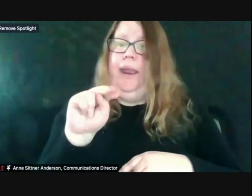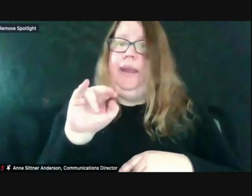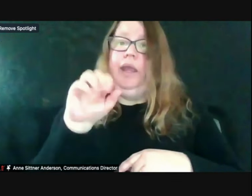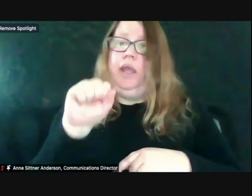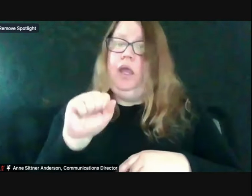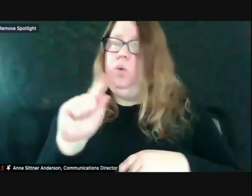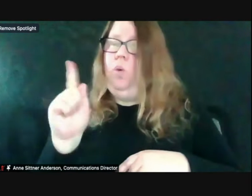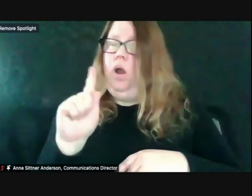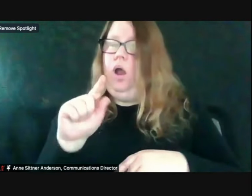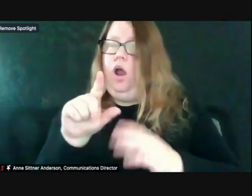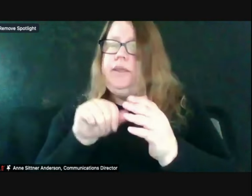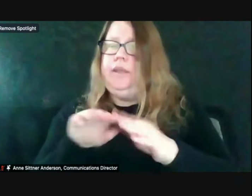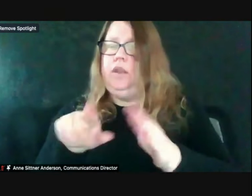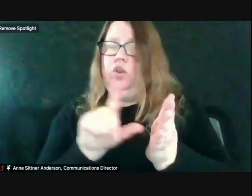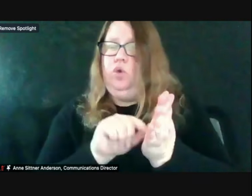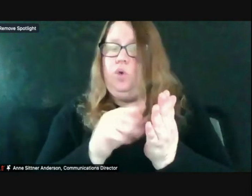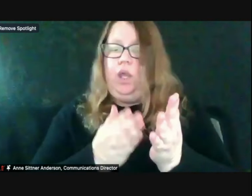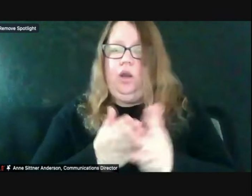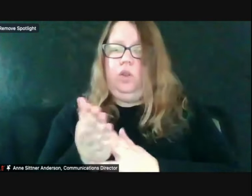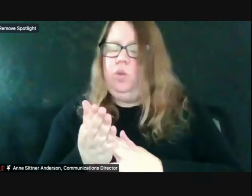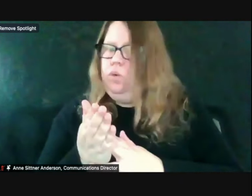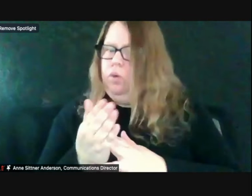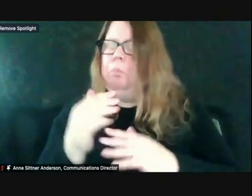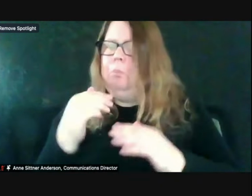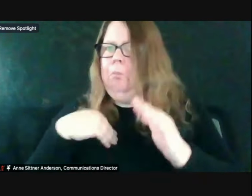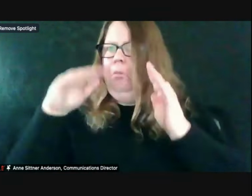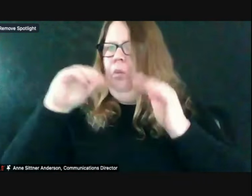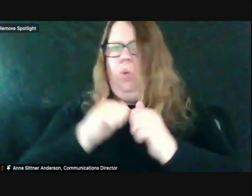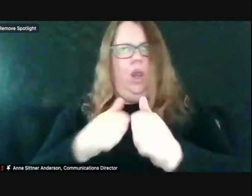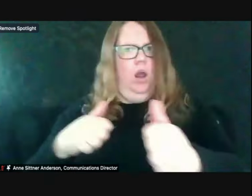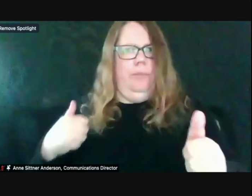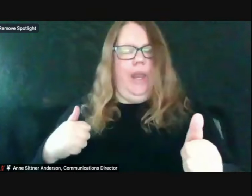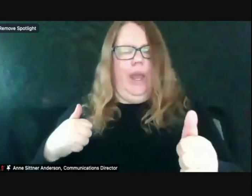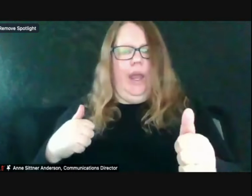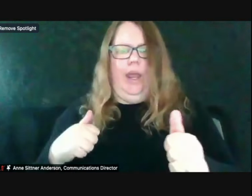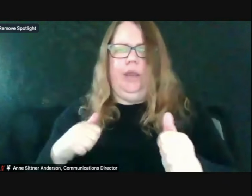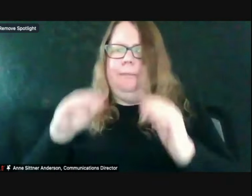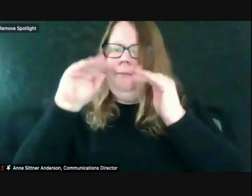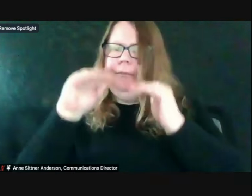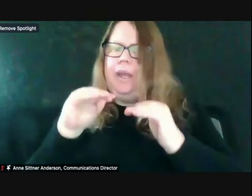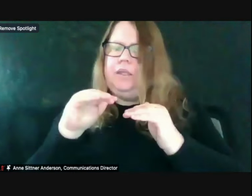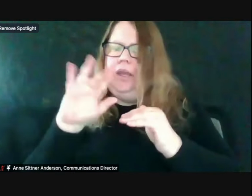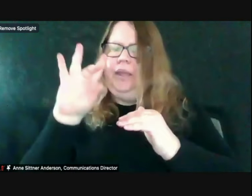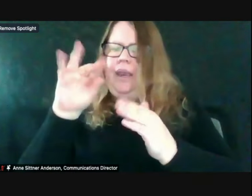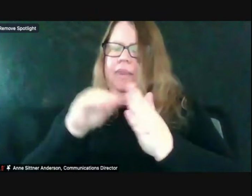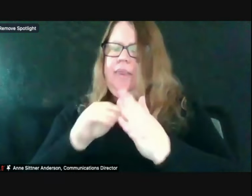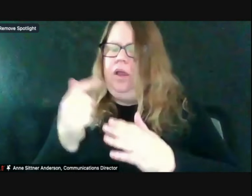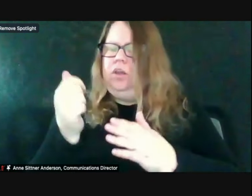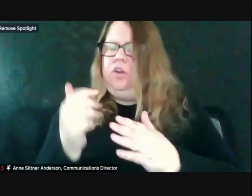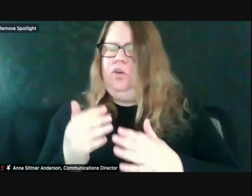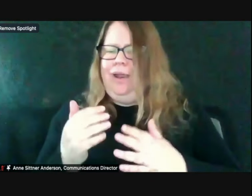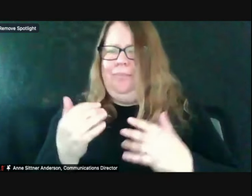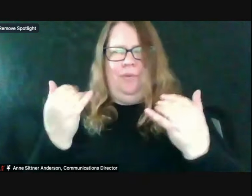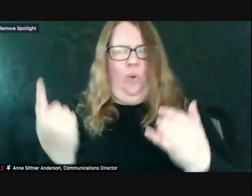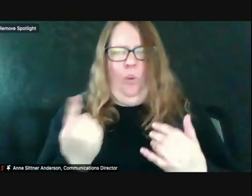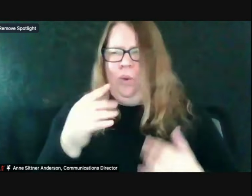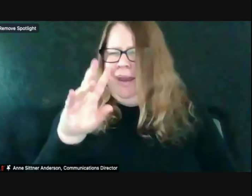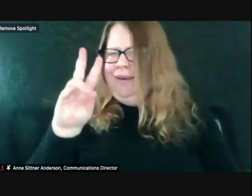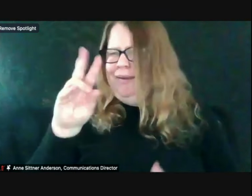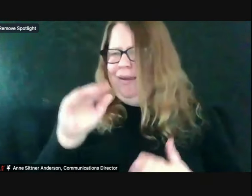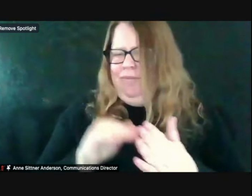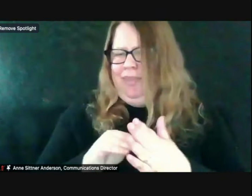This year with Granicus, which we send our newsletters through, we are behind. We expected 8,000